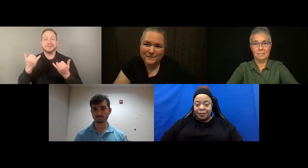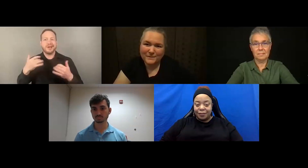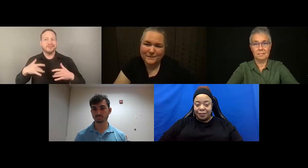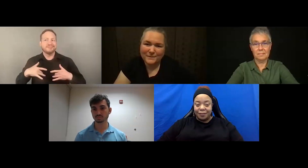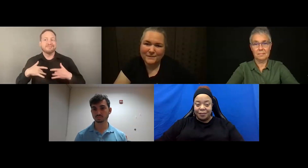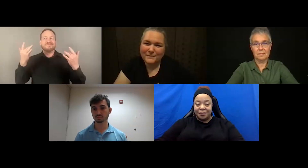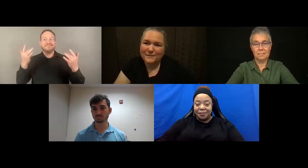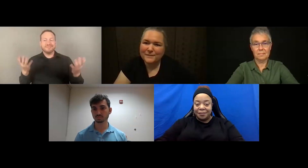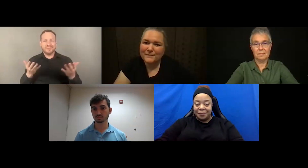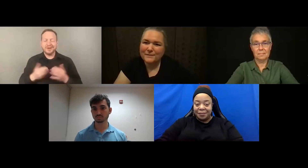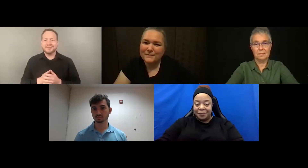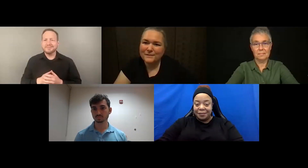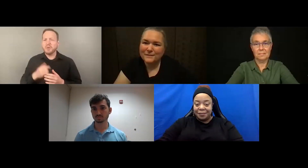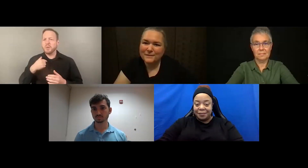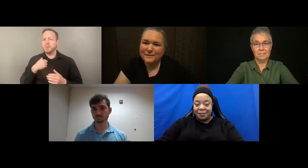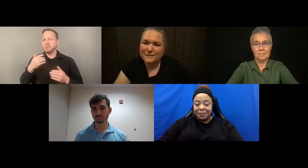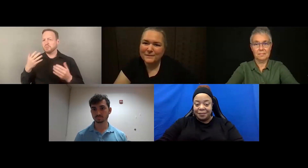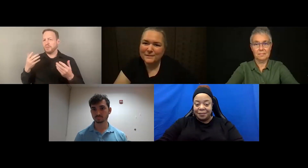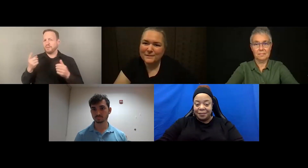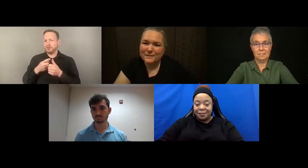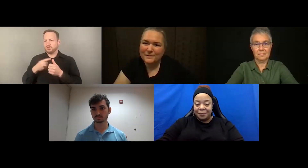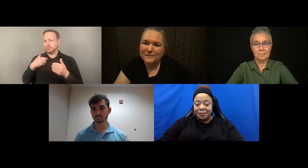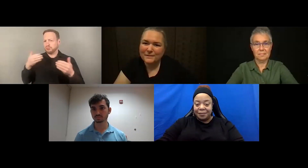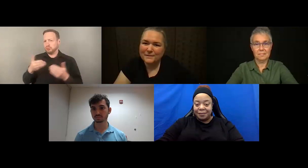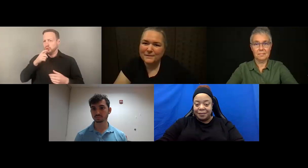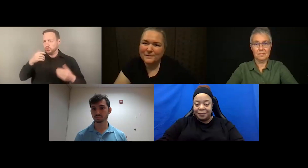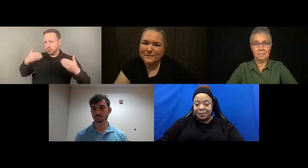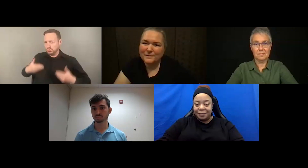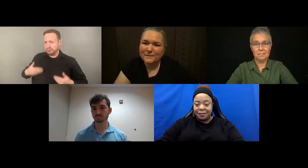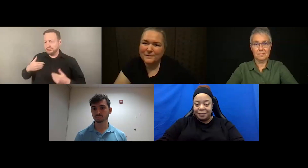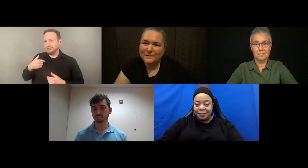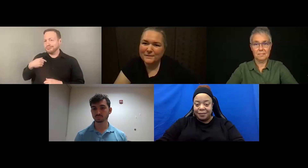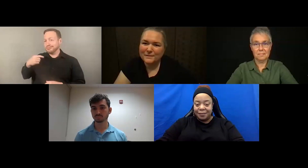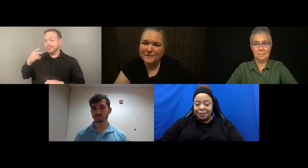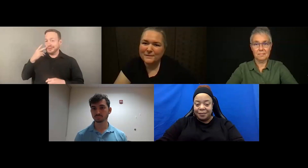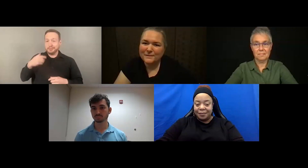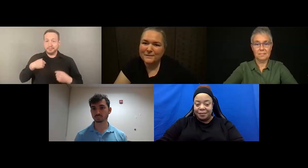We are excited today to host this event! First I'll give a little bit